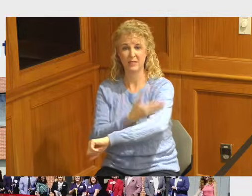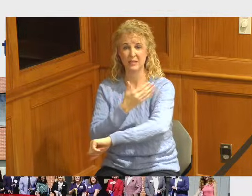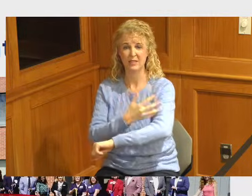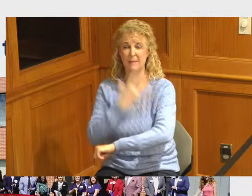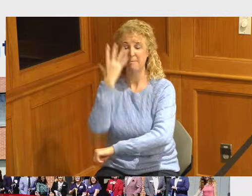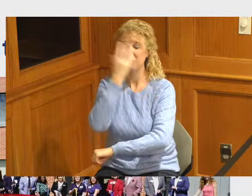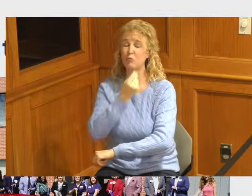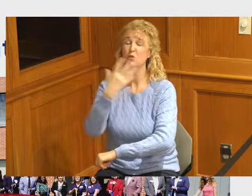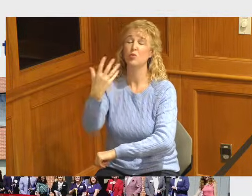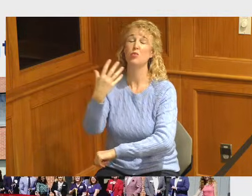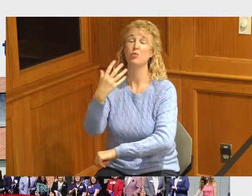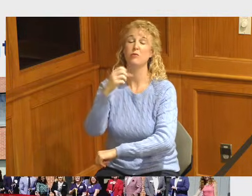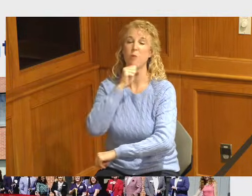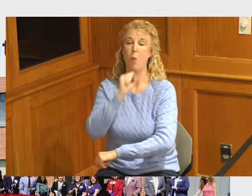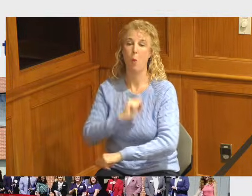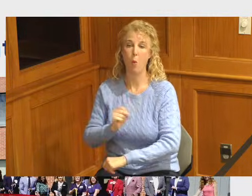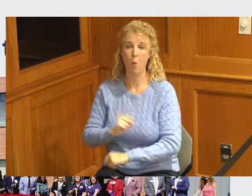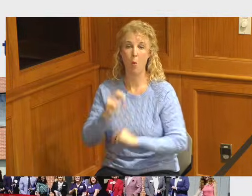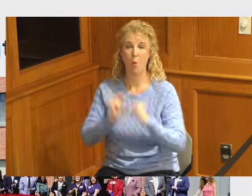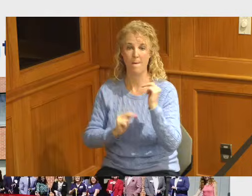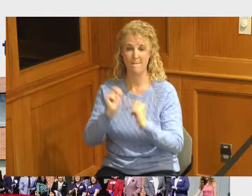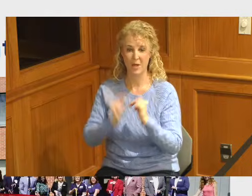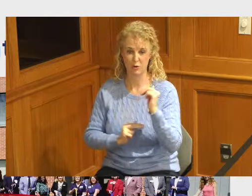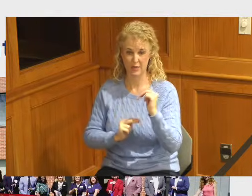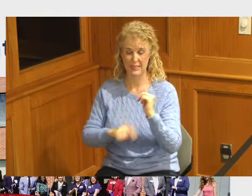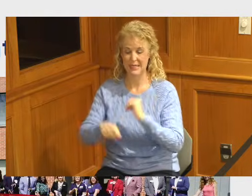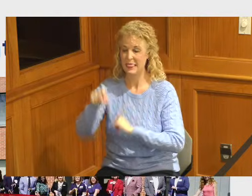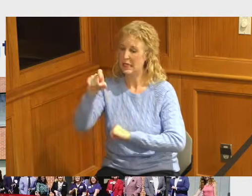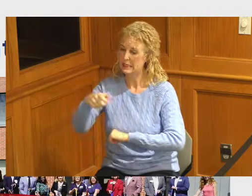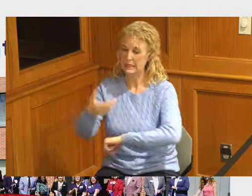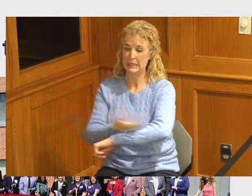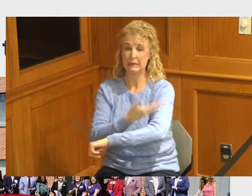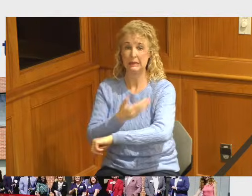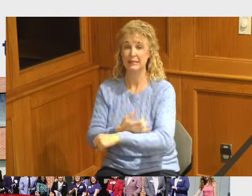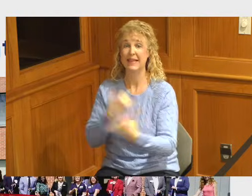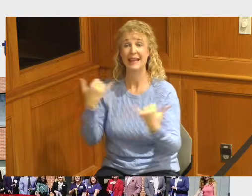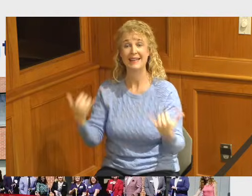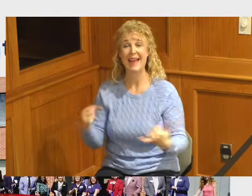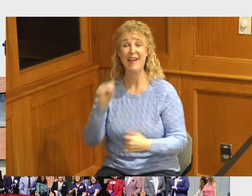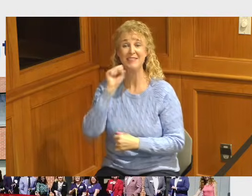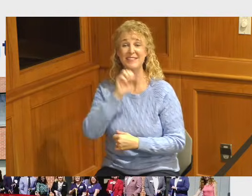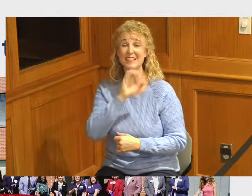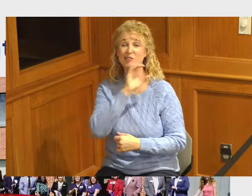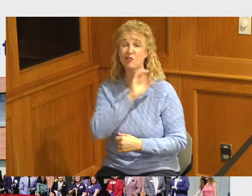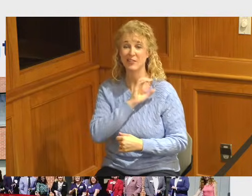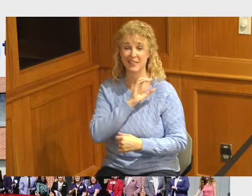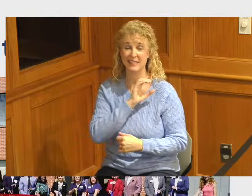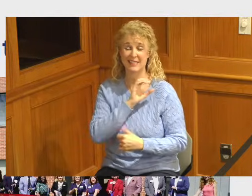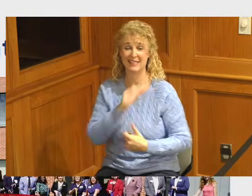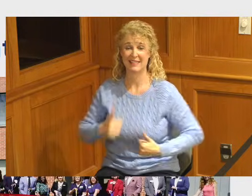Hills that that was that was is a senior housing. It was at the end of its I'd not say it's the end